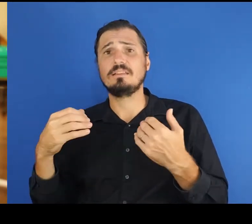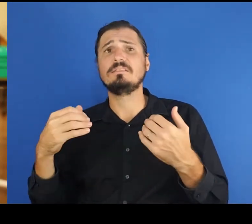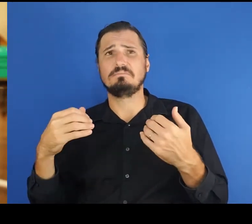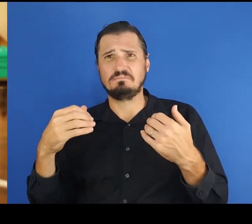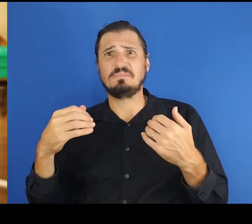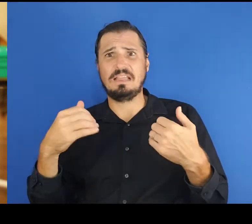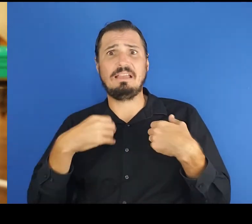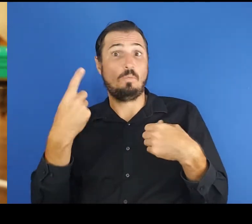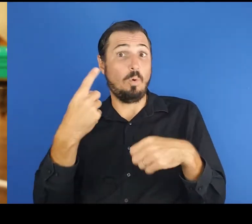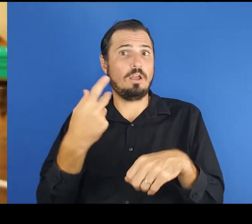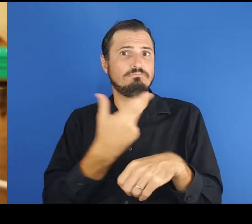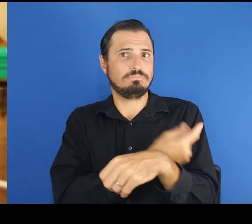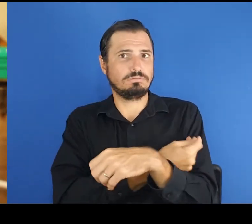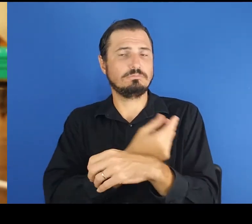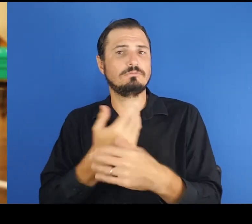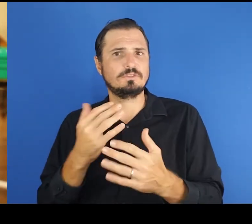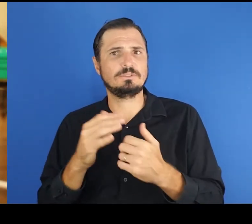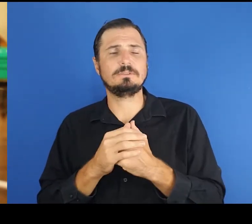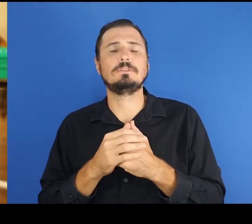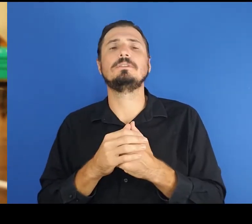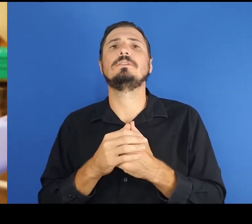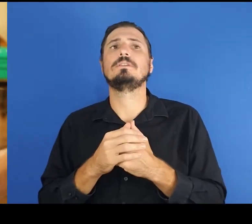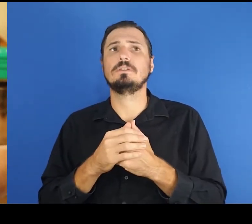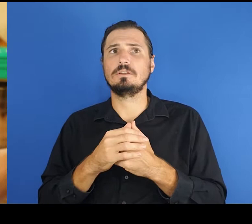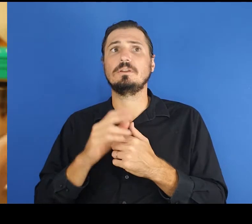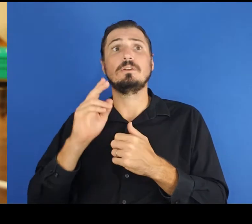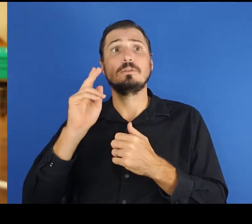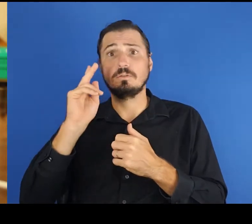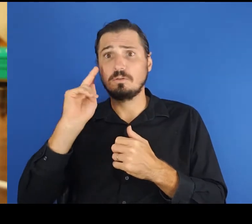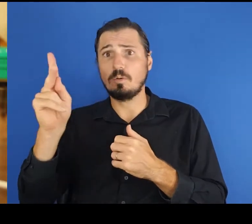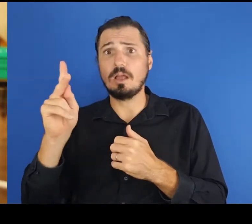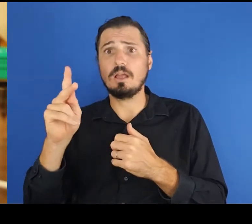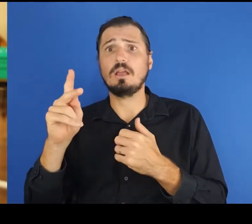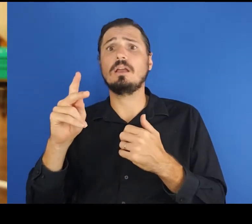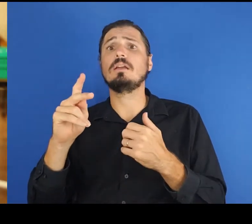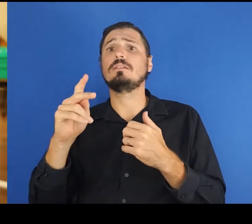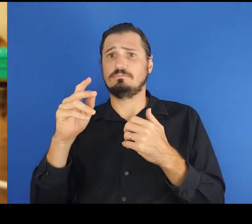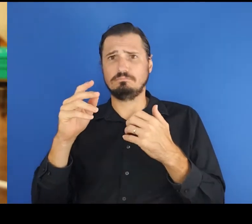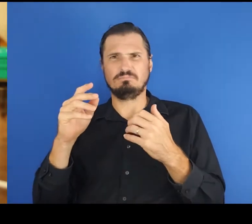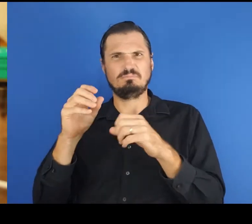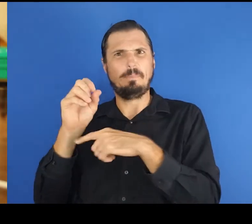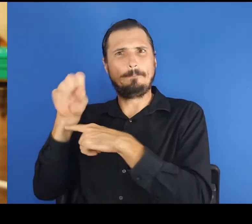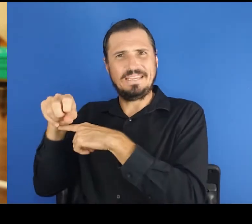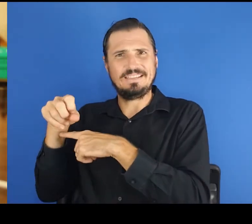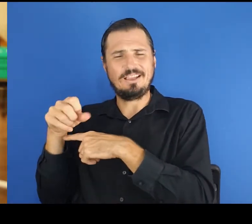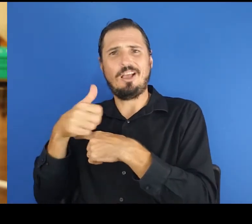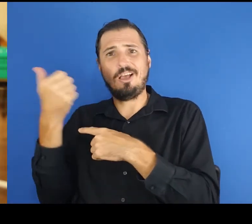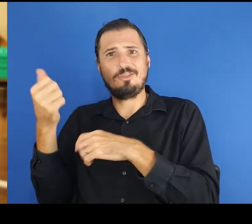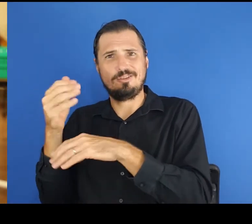younger age groups. Kaua`i’s kupuna vaccine rates are also far higher than those of the other counties